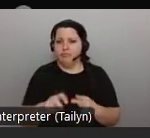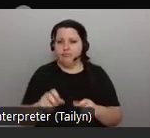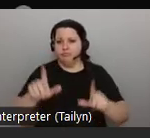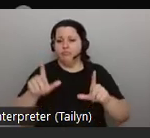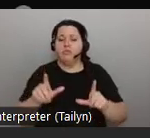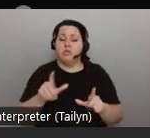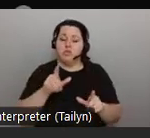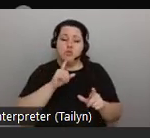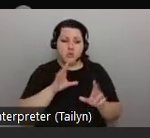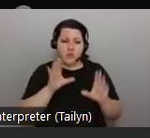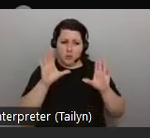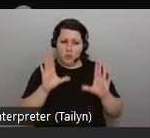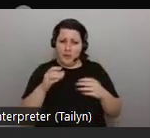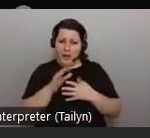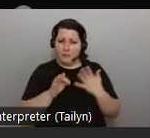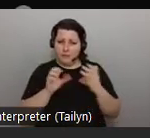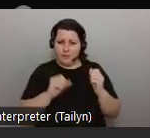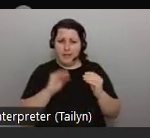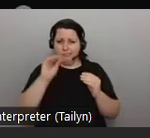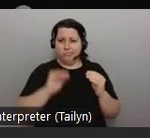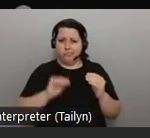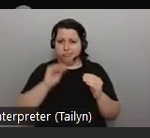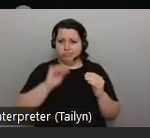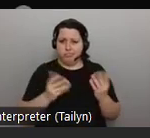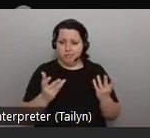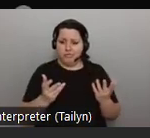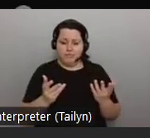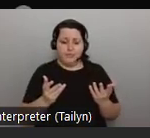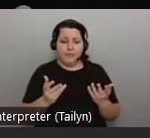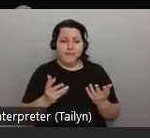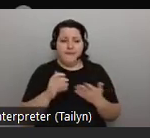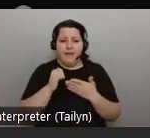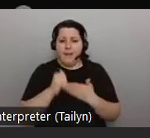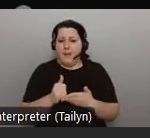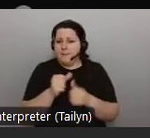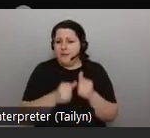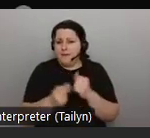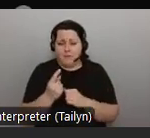the same thing. So they are able to say, "jump to heading," and it will